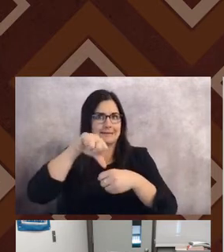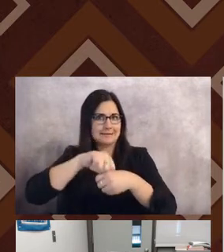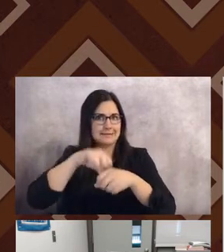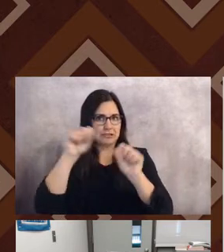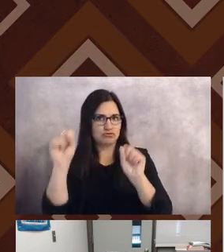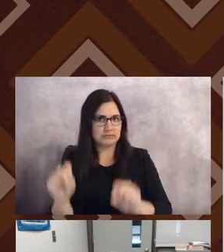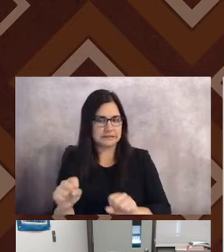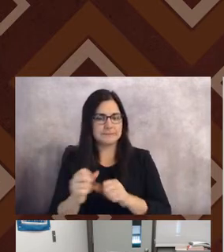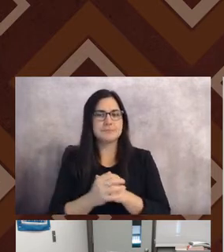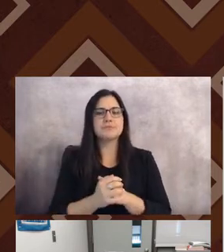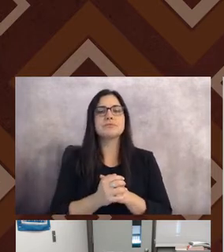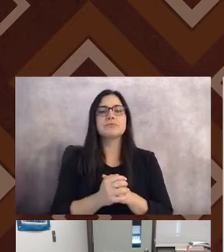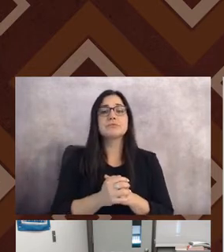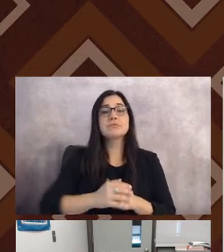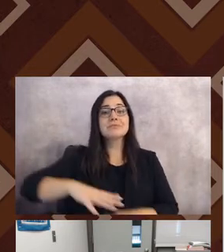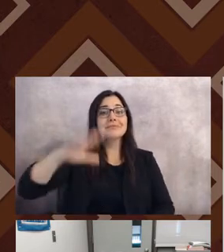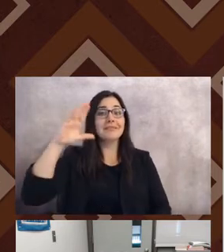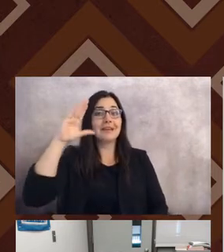And then you have this guy, Frank Roque,